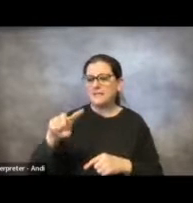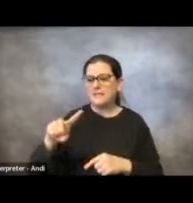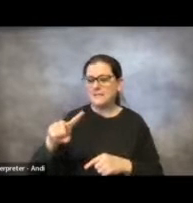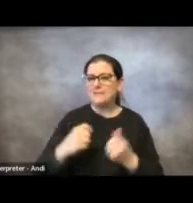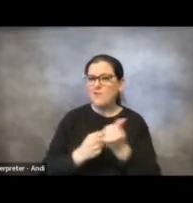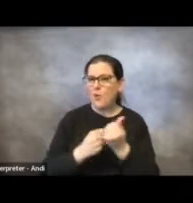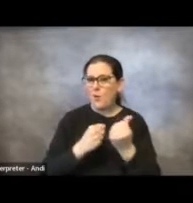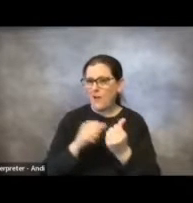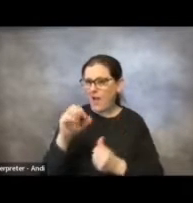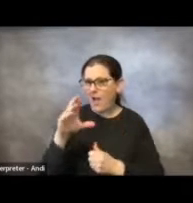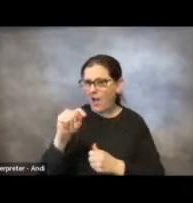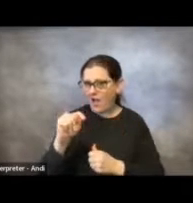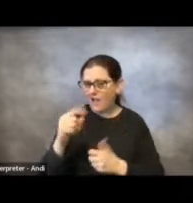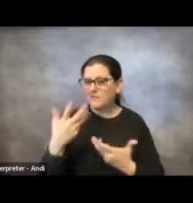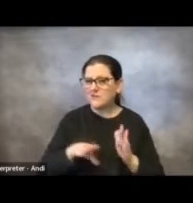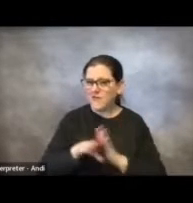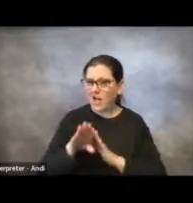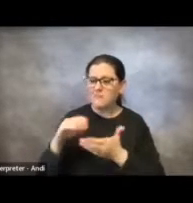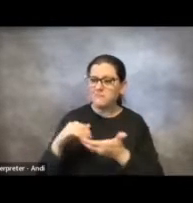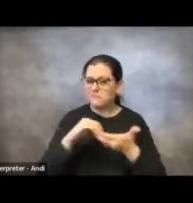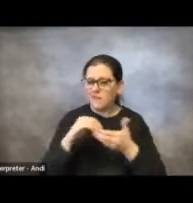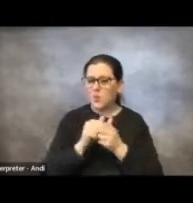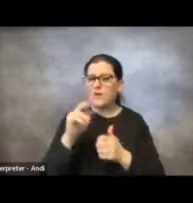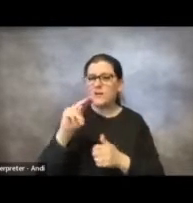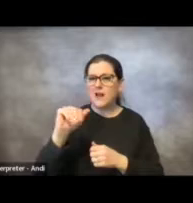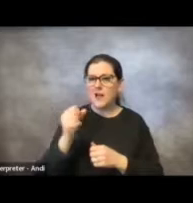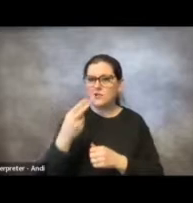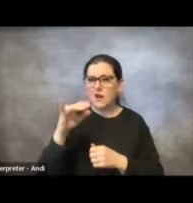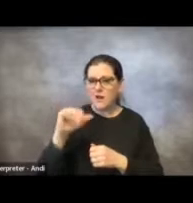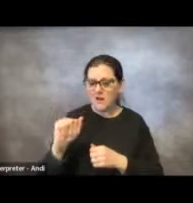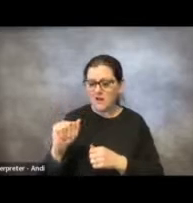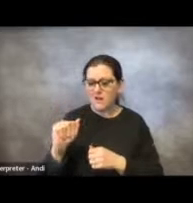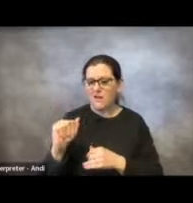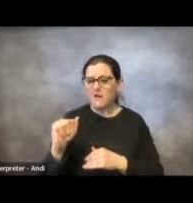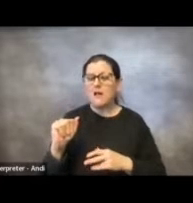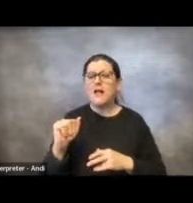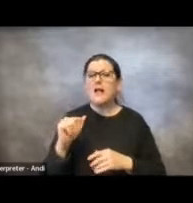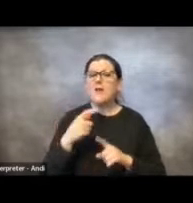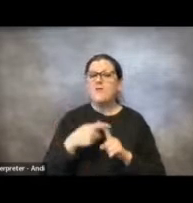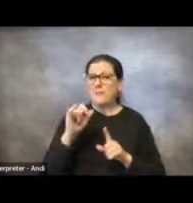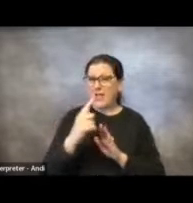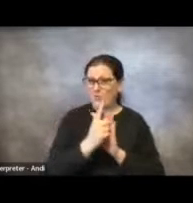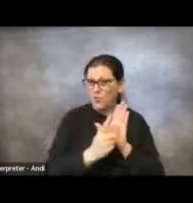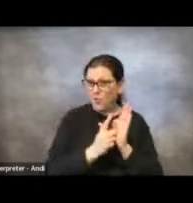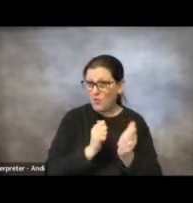developed and passed in partnership with NASHIA. And as a result of this legislation, the Department of Justice Bureau